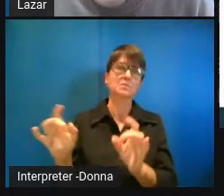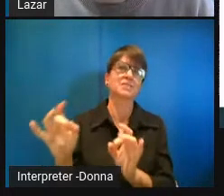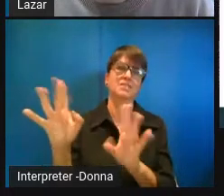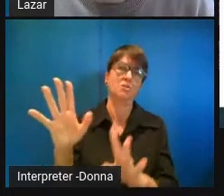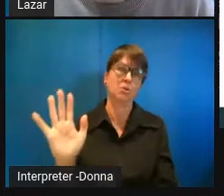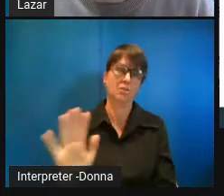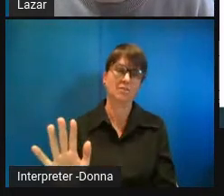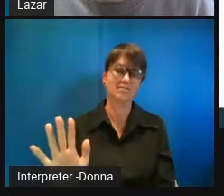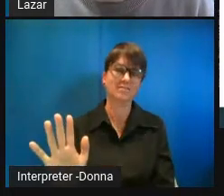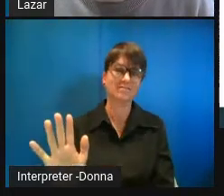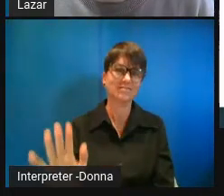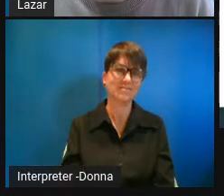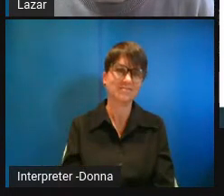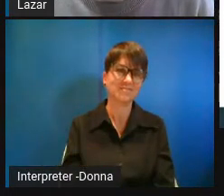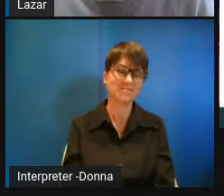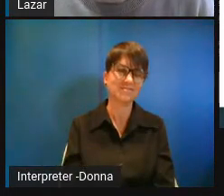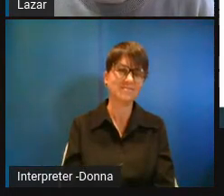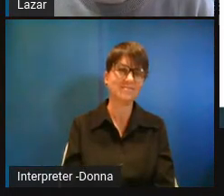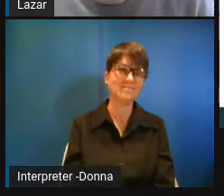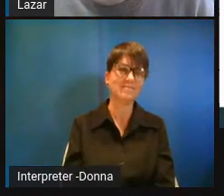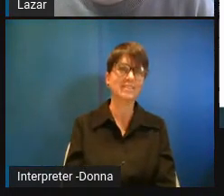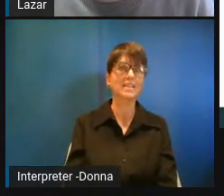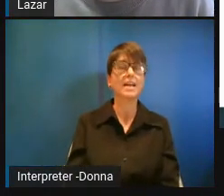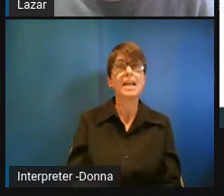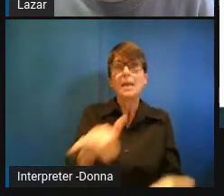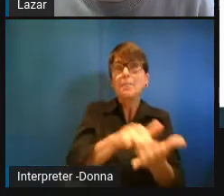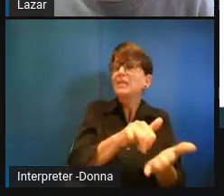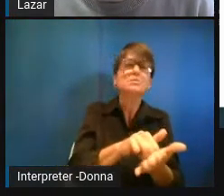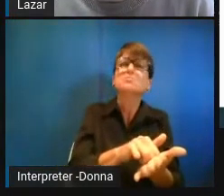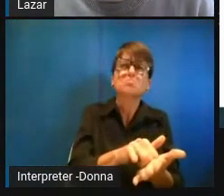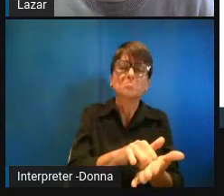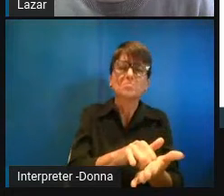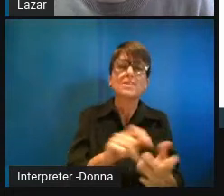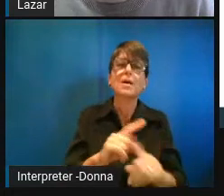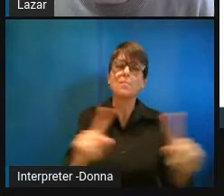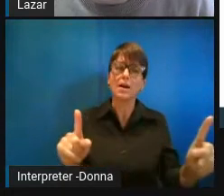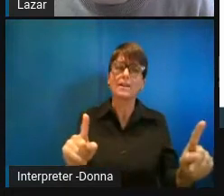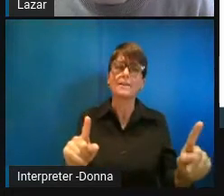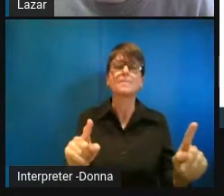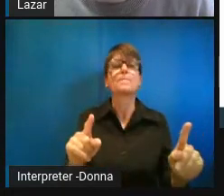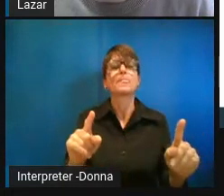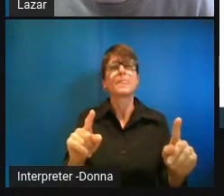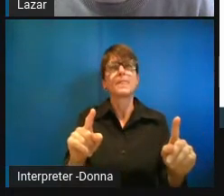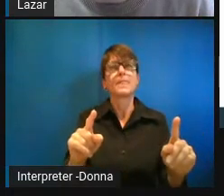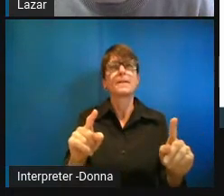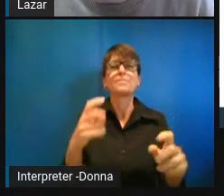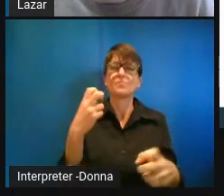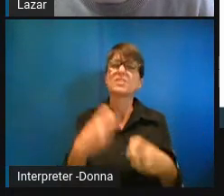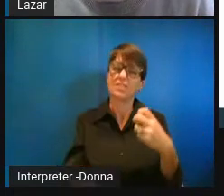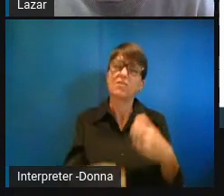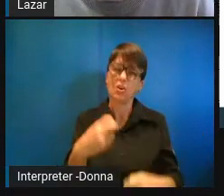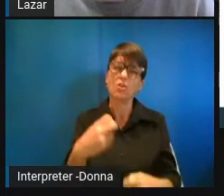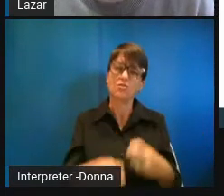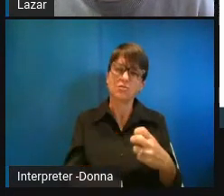I don't say it would be impossible, but that will be much more difficult than expected.